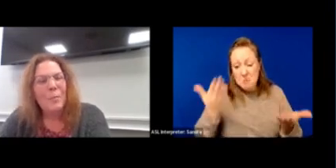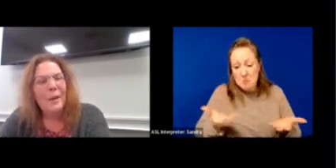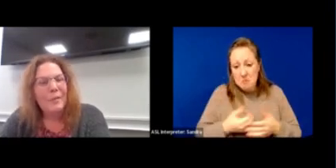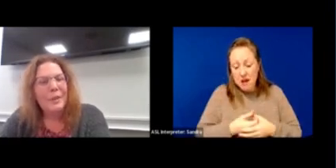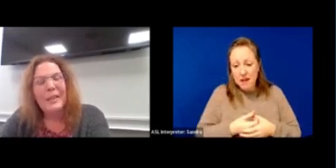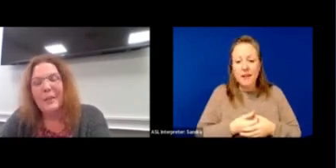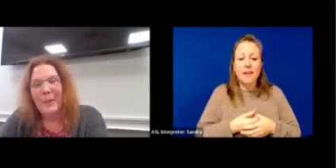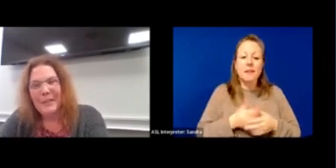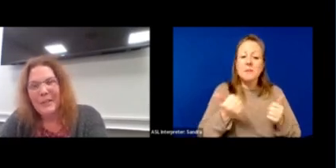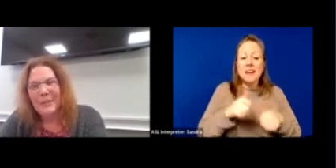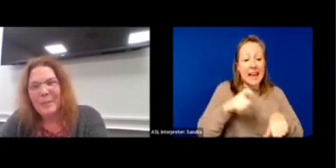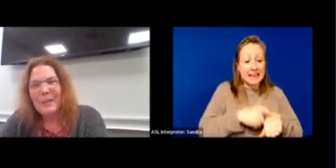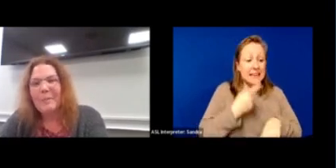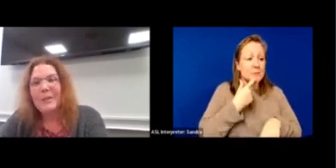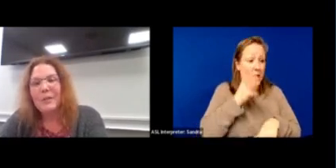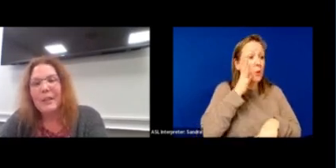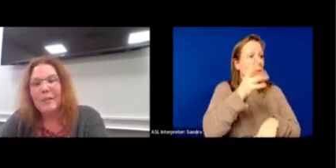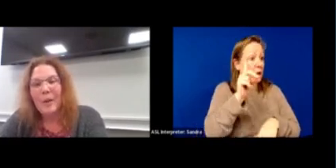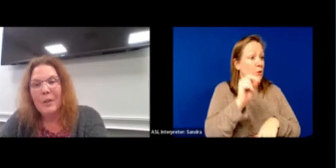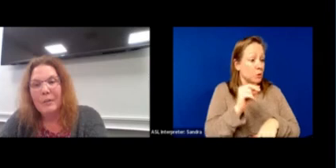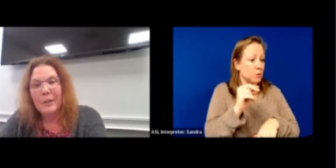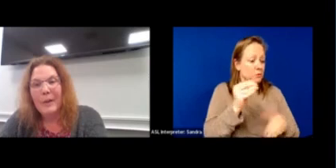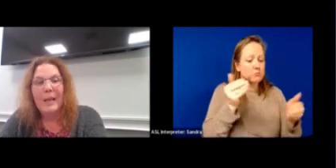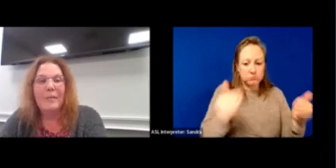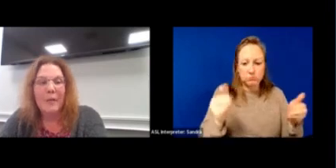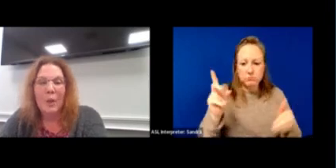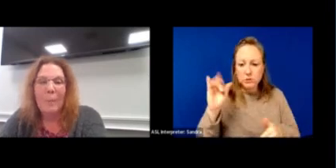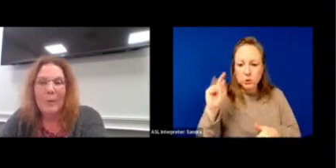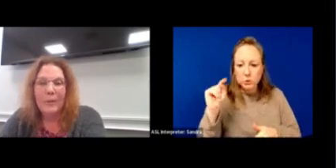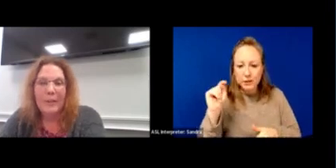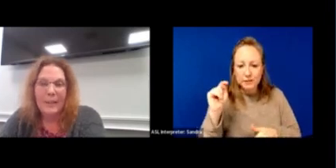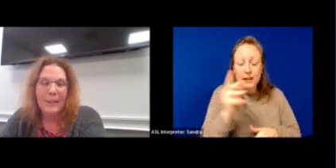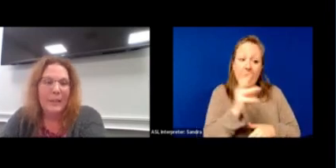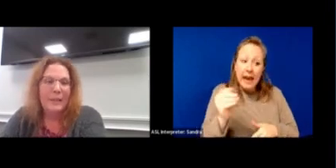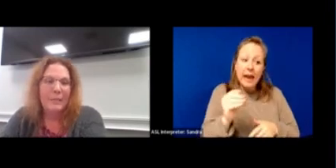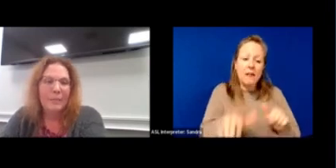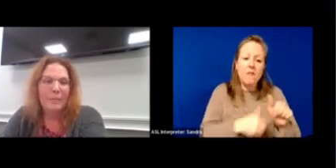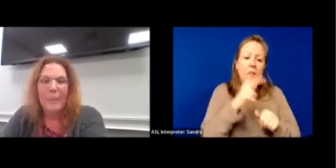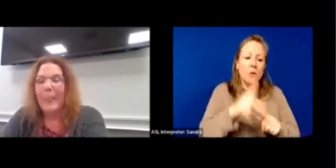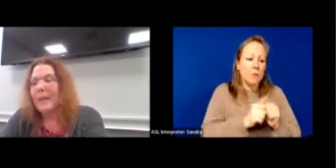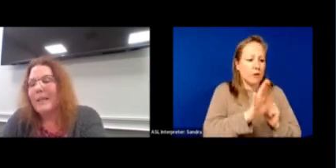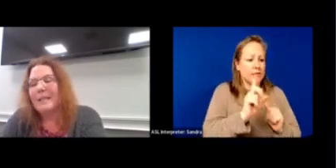whenever you say you're going to do something, make sure that you follow through and follow up with your DSPS you need to